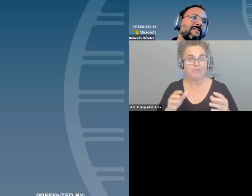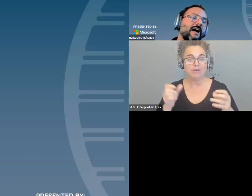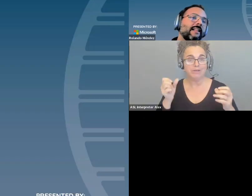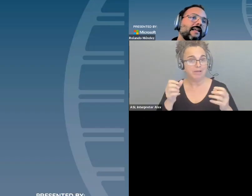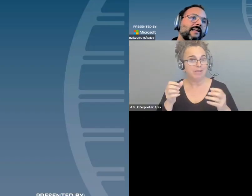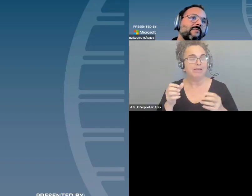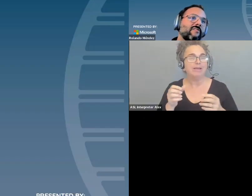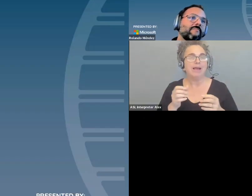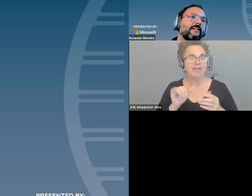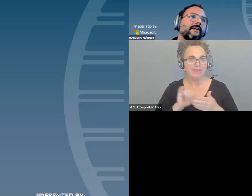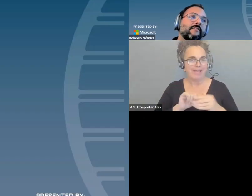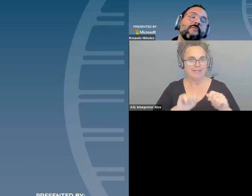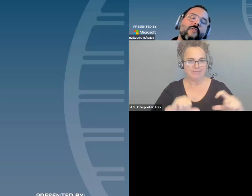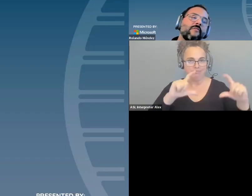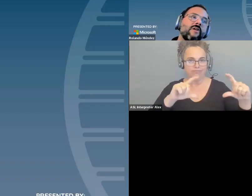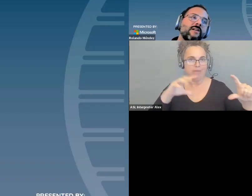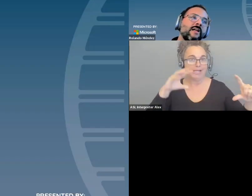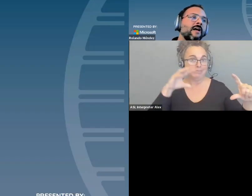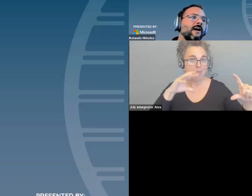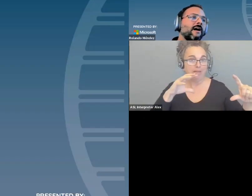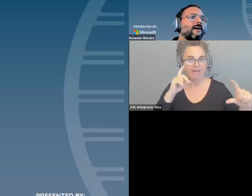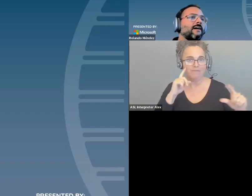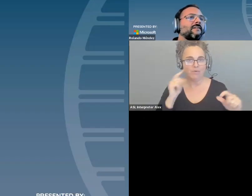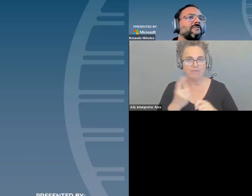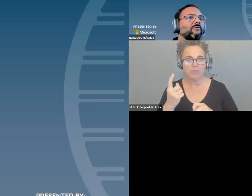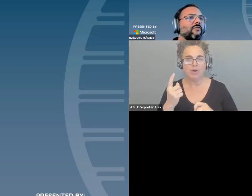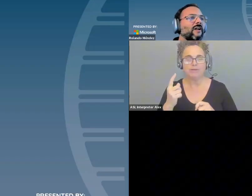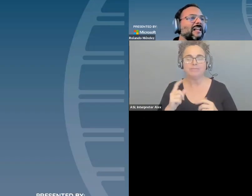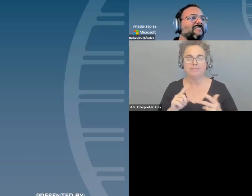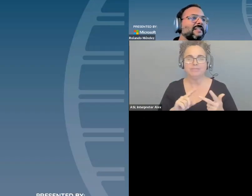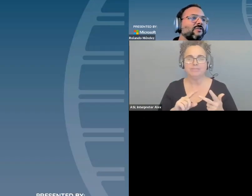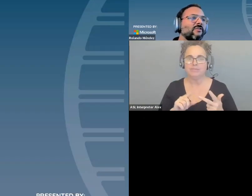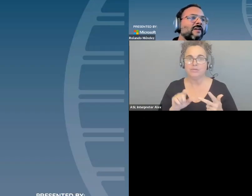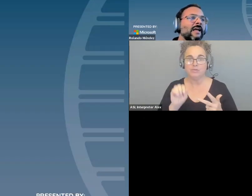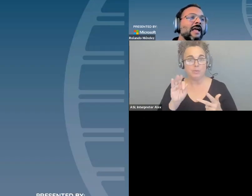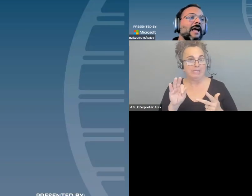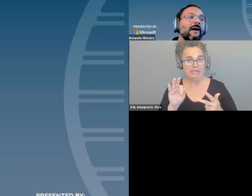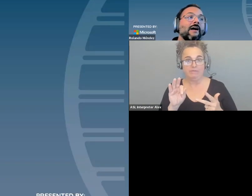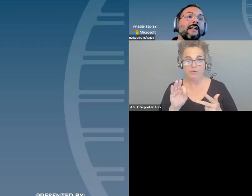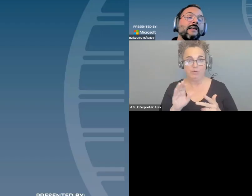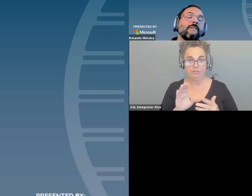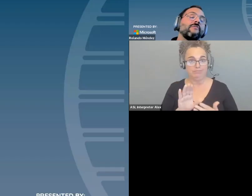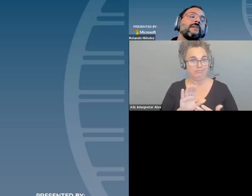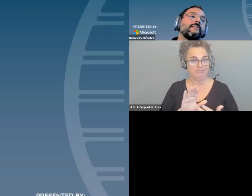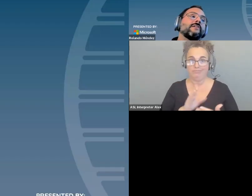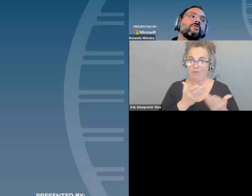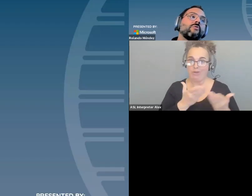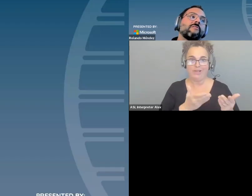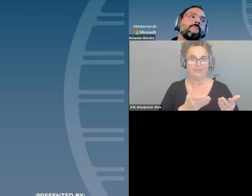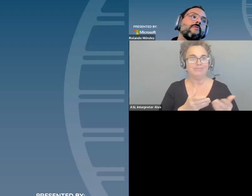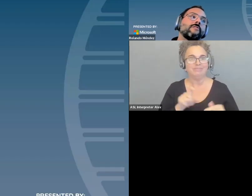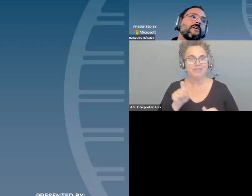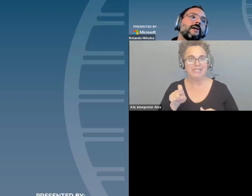and it is highlighted or spotlighted for everyone. So the front and center. And if you need additional support,